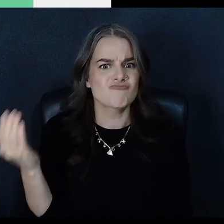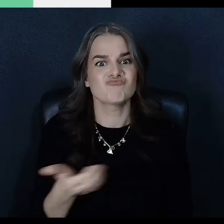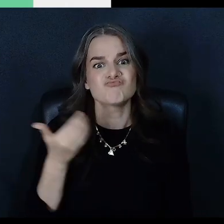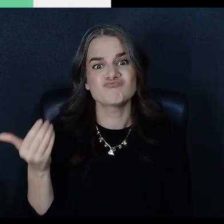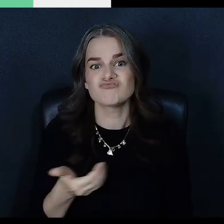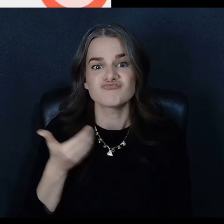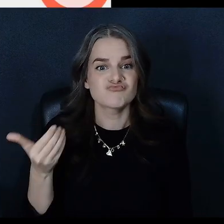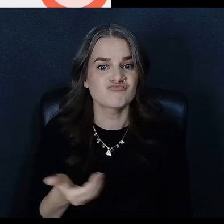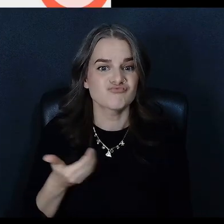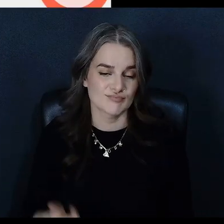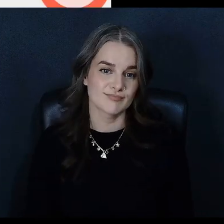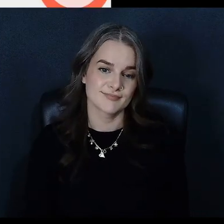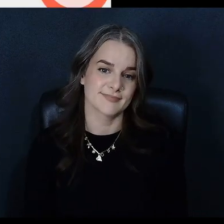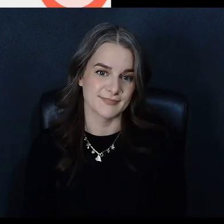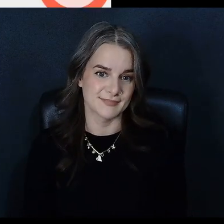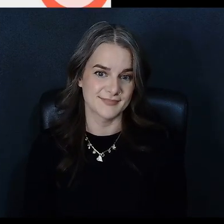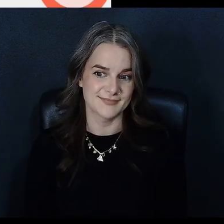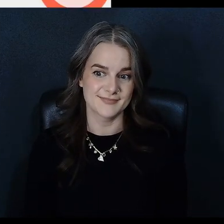All right, let's talk switches.